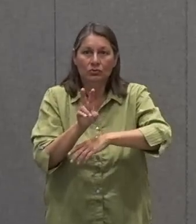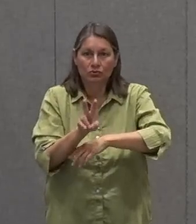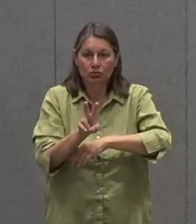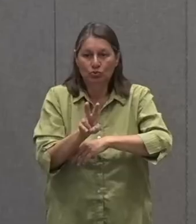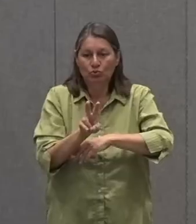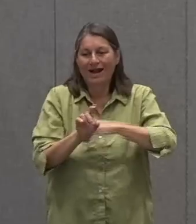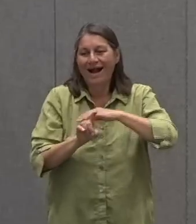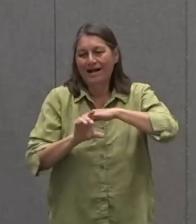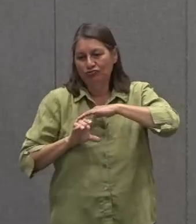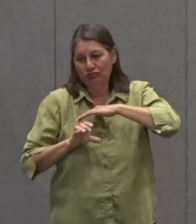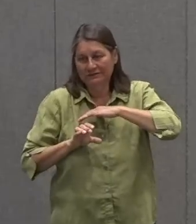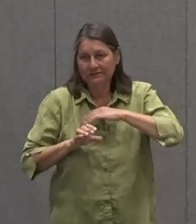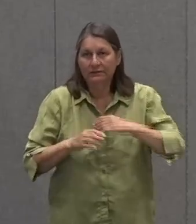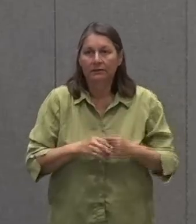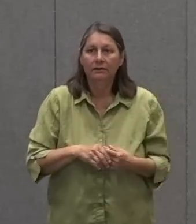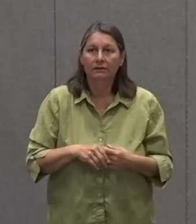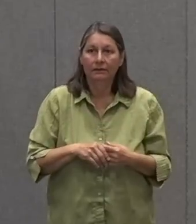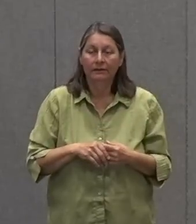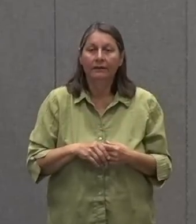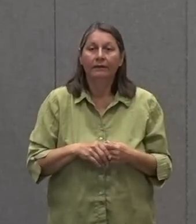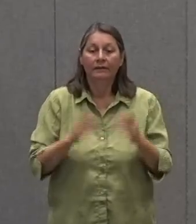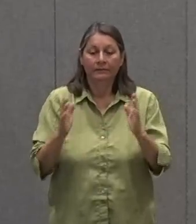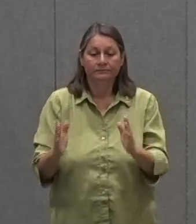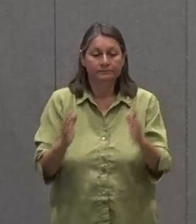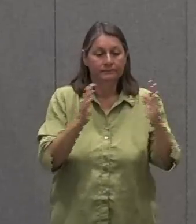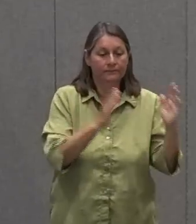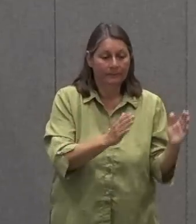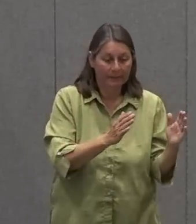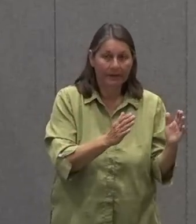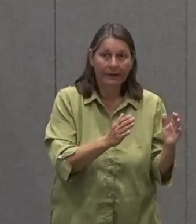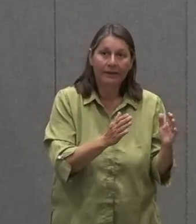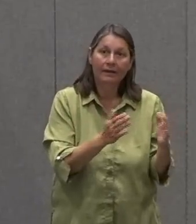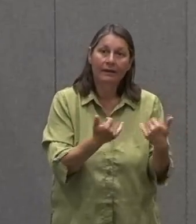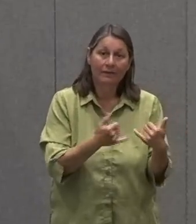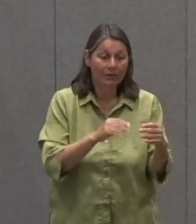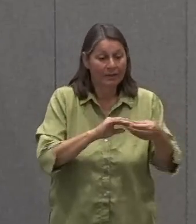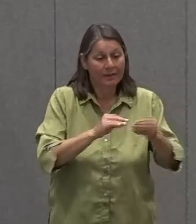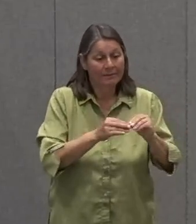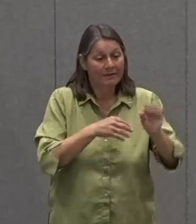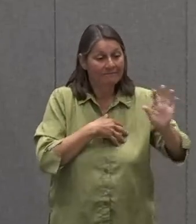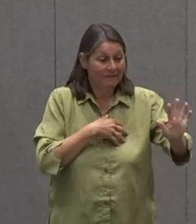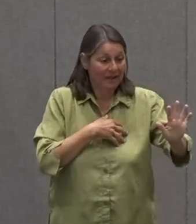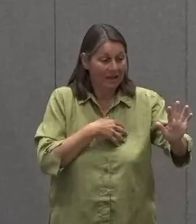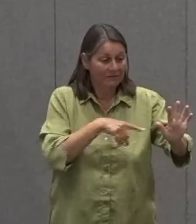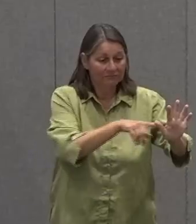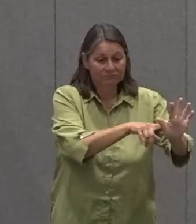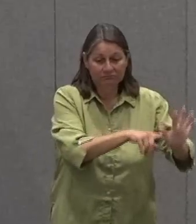and to top it off, to make my number whole, I'm gonna go ahead and put my five into that thousandths,